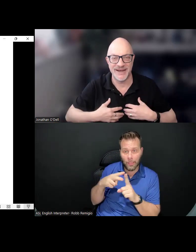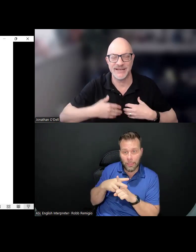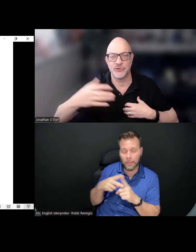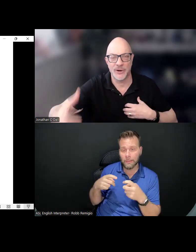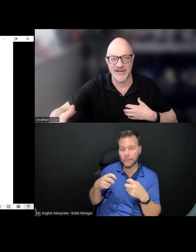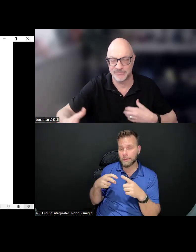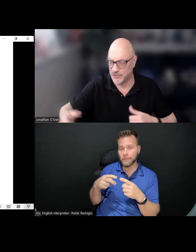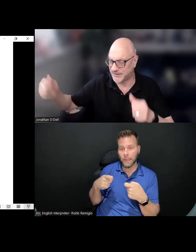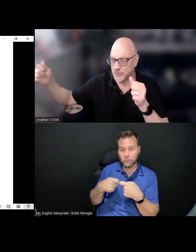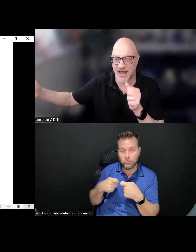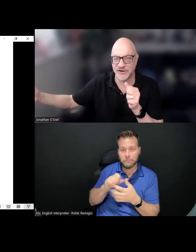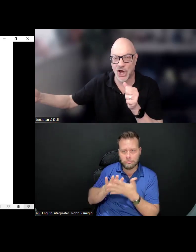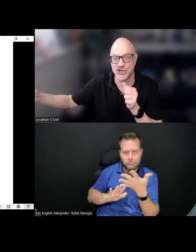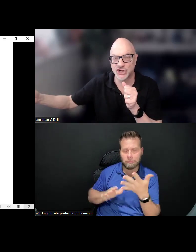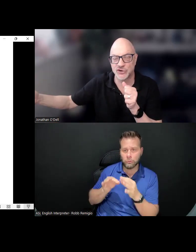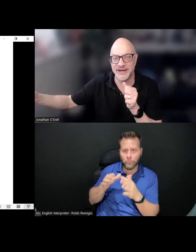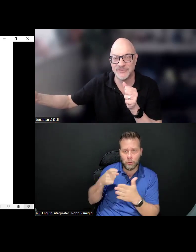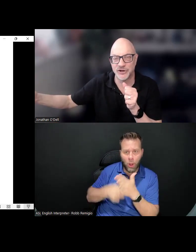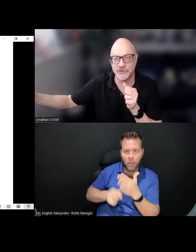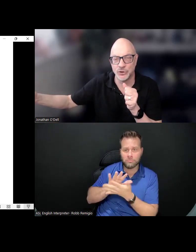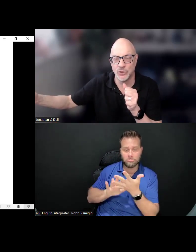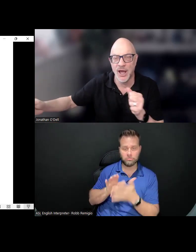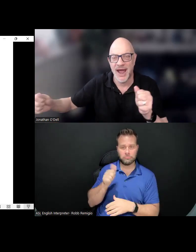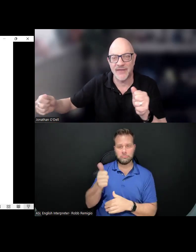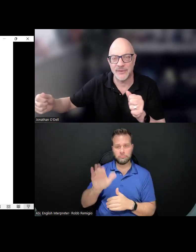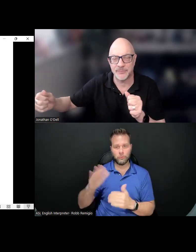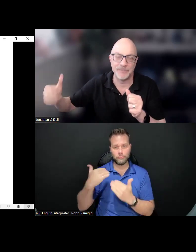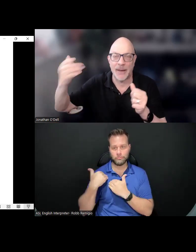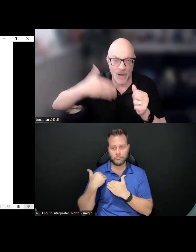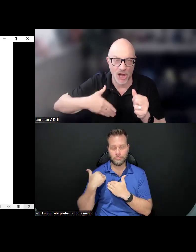So in this case, you will be interviewing the Deaf person, you will have a large screen in